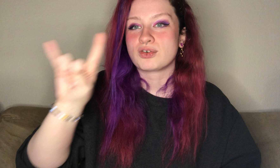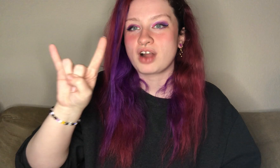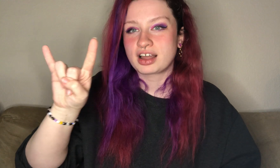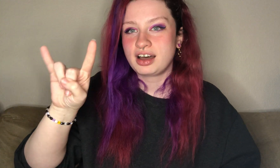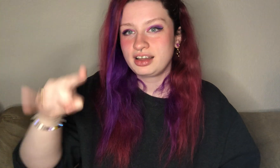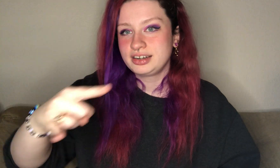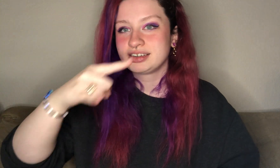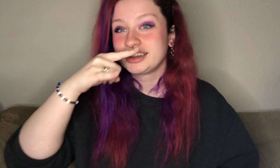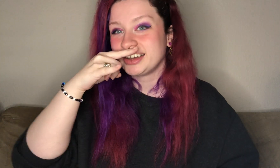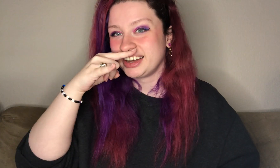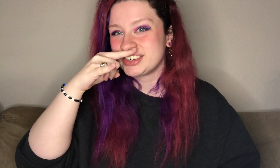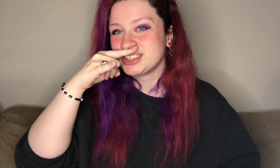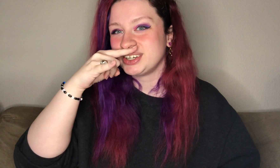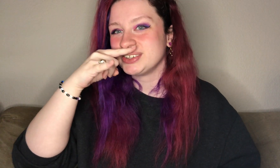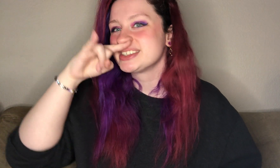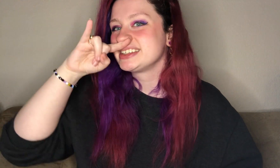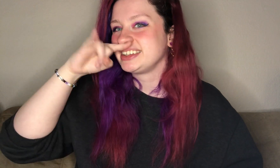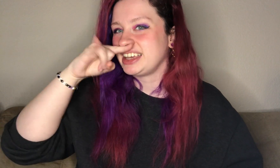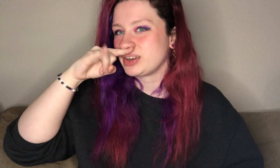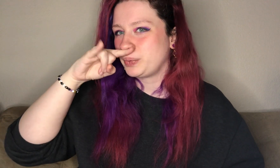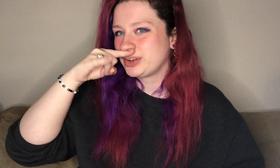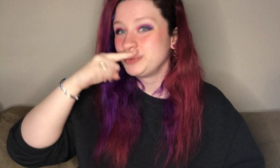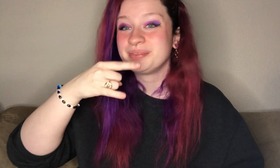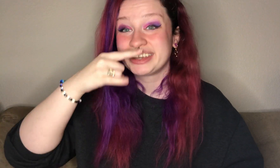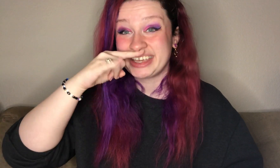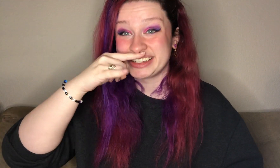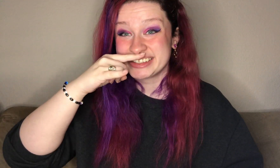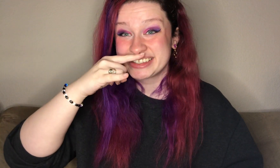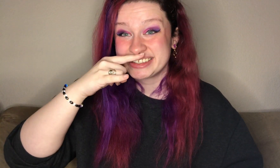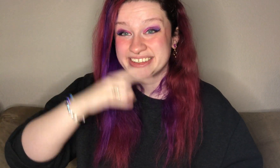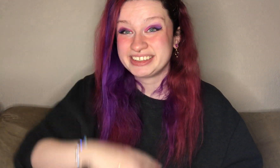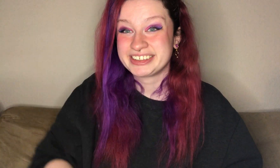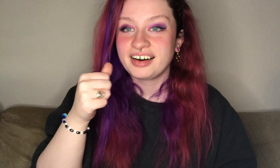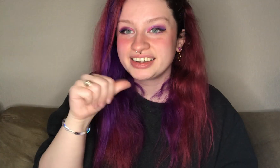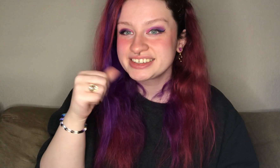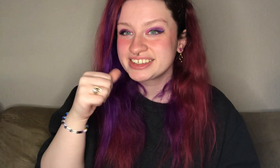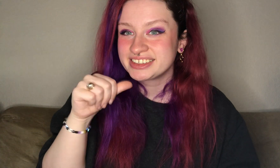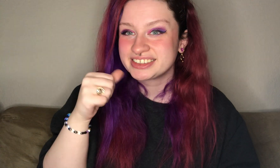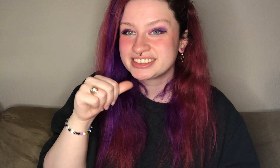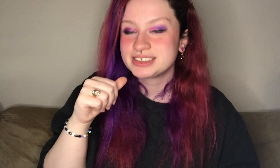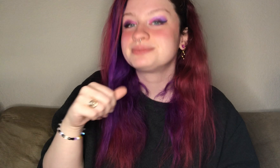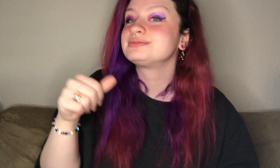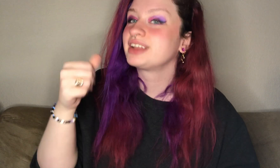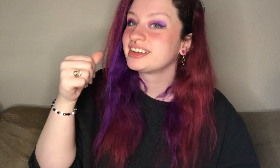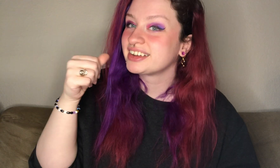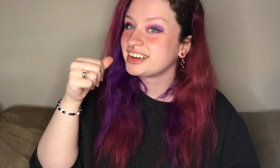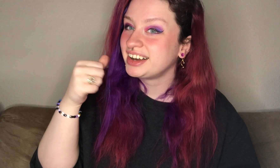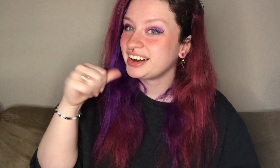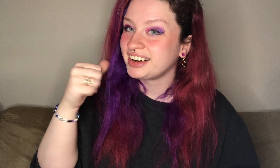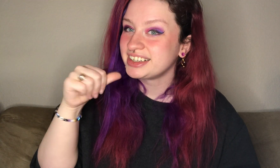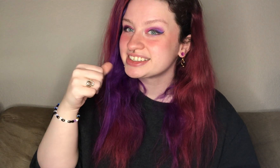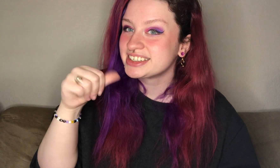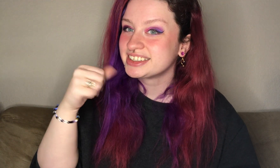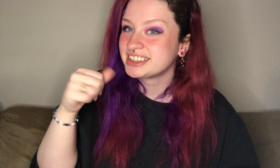rock on, under the nose, give it a wiggle kids aunt aunt